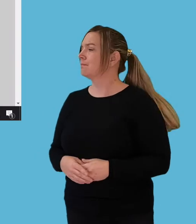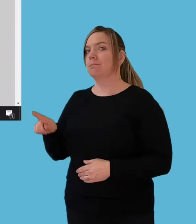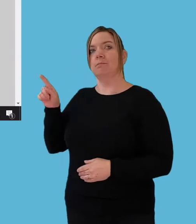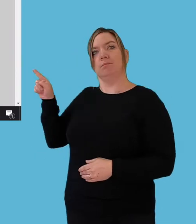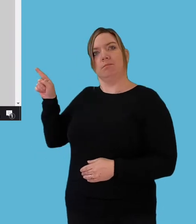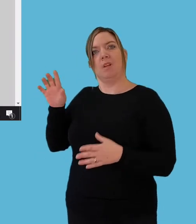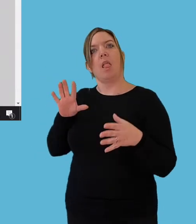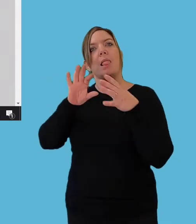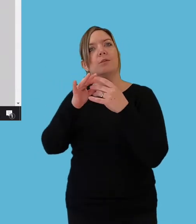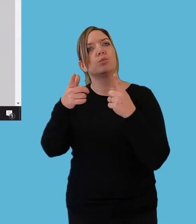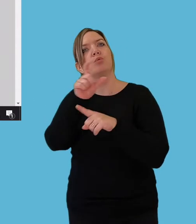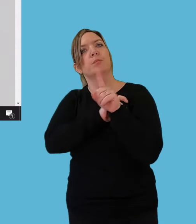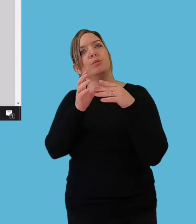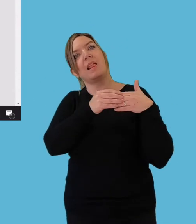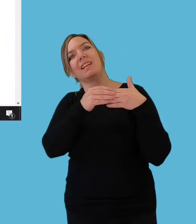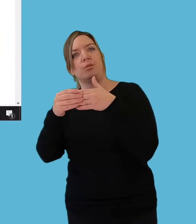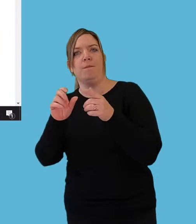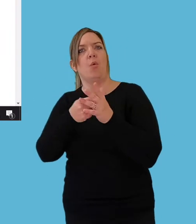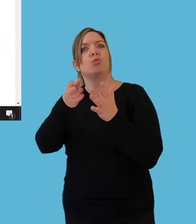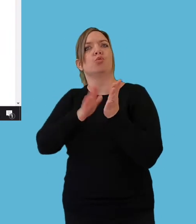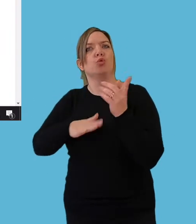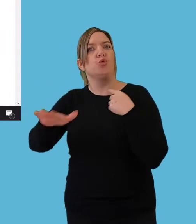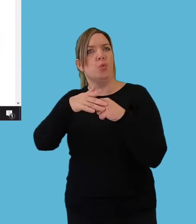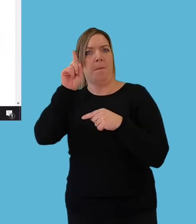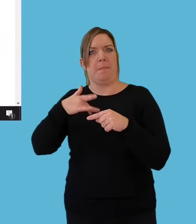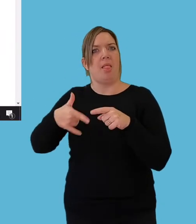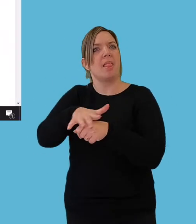So this is the Moodle for our 'Community Leadership for Newham residents' short course,